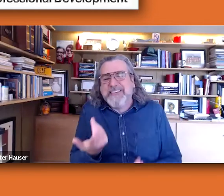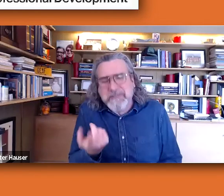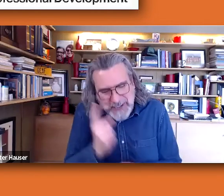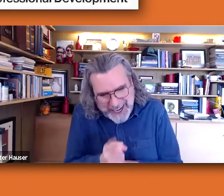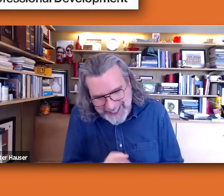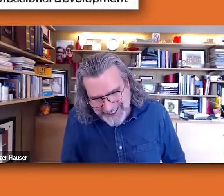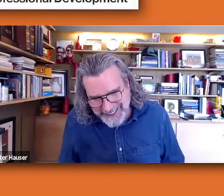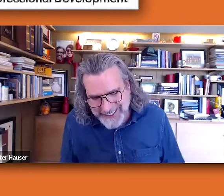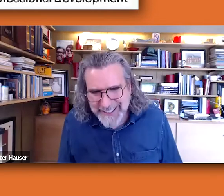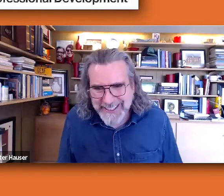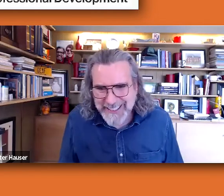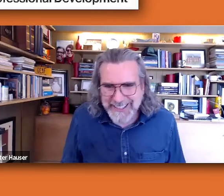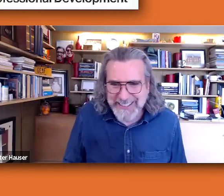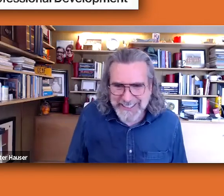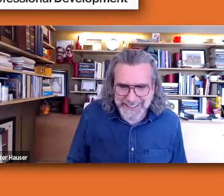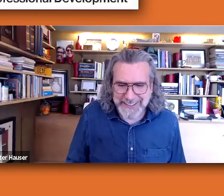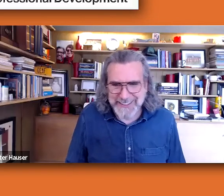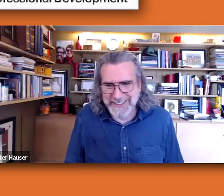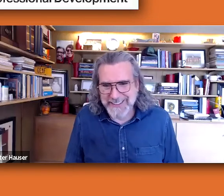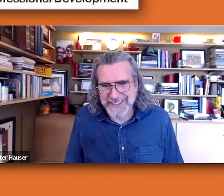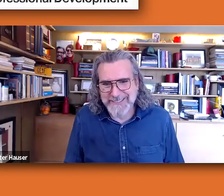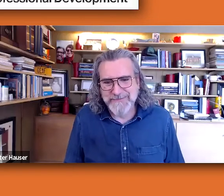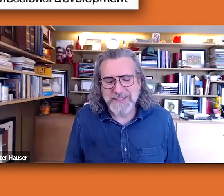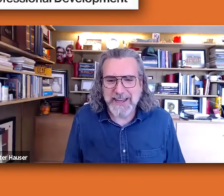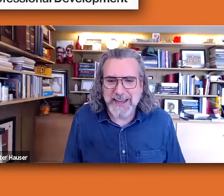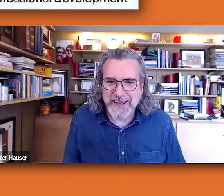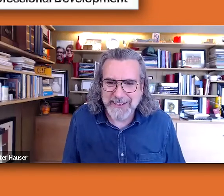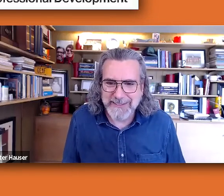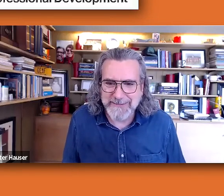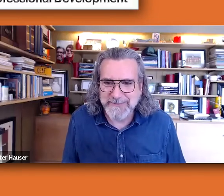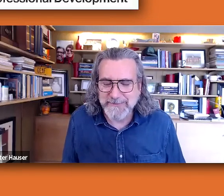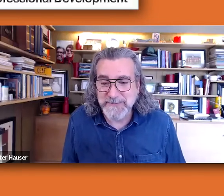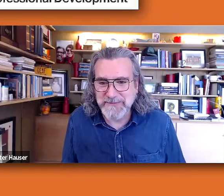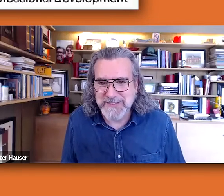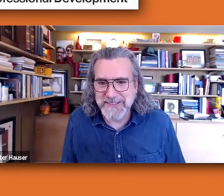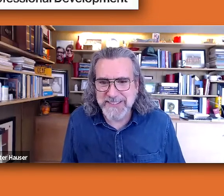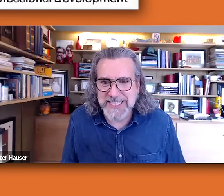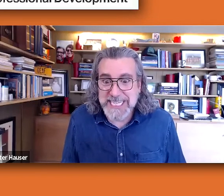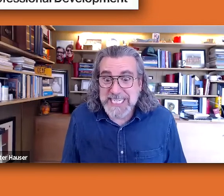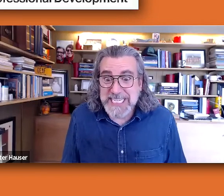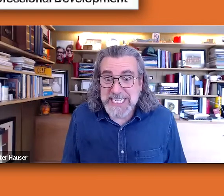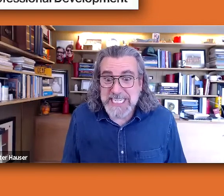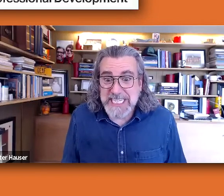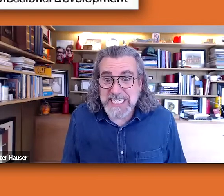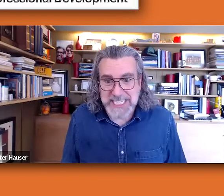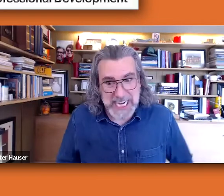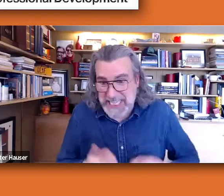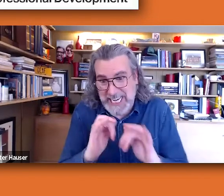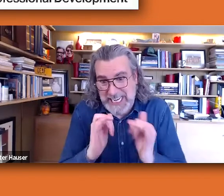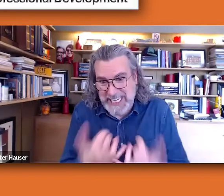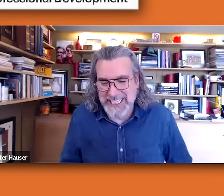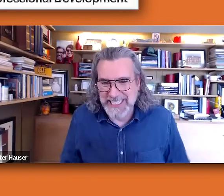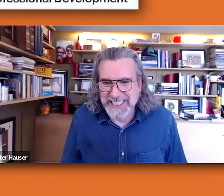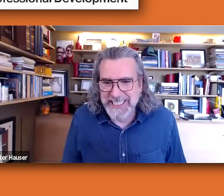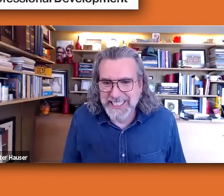If it was my very first publication, I might have been a little bit more overwhelmed than I was and might not have been able to respond. Jessica: All right.